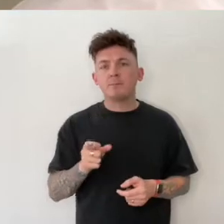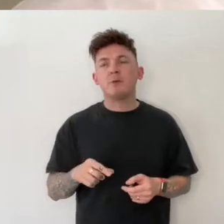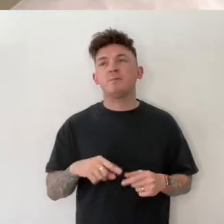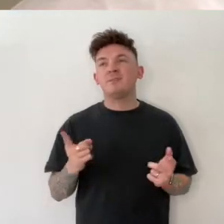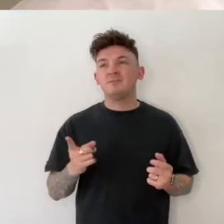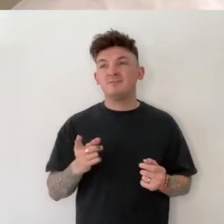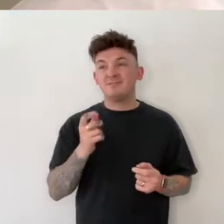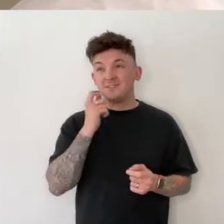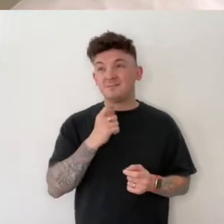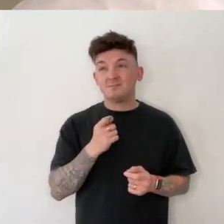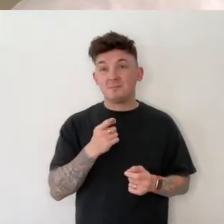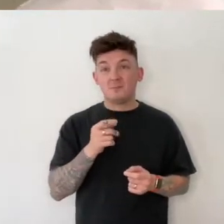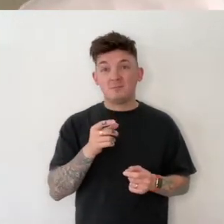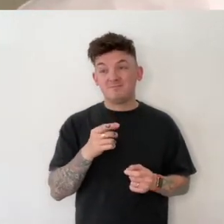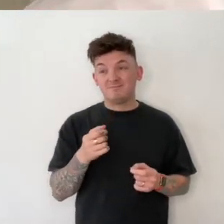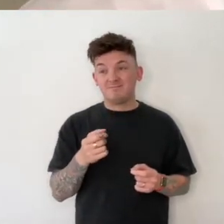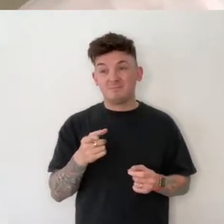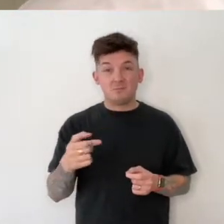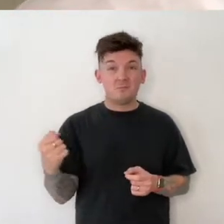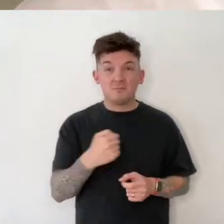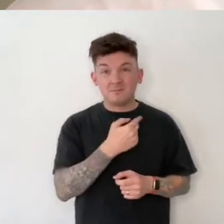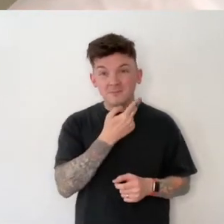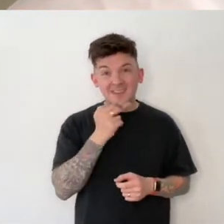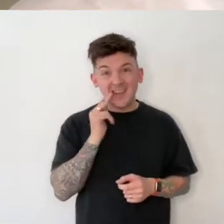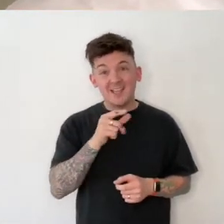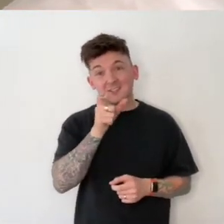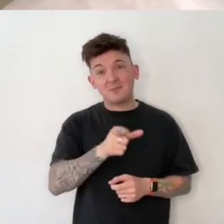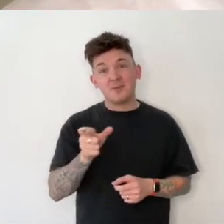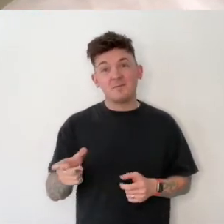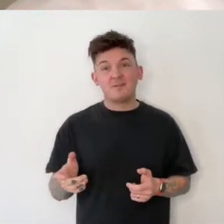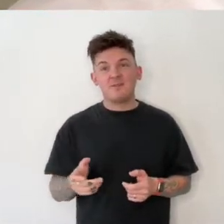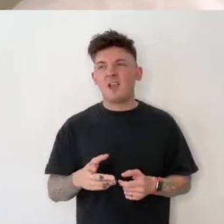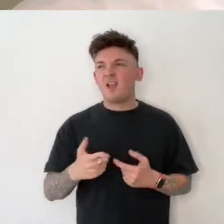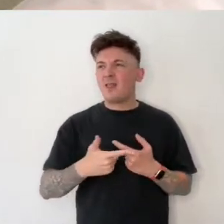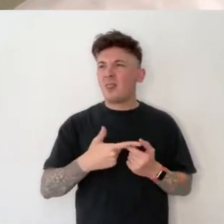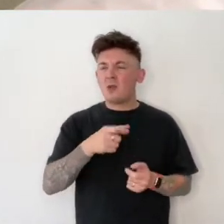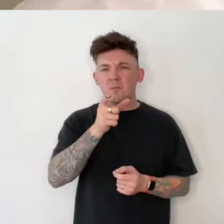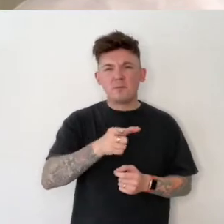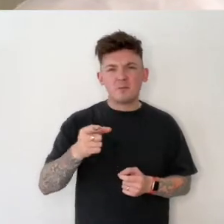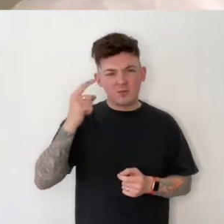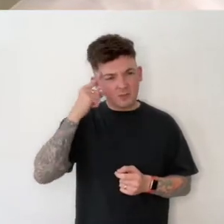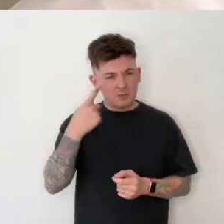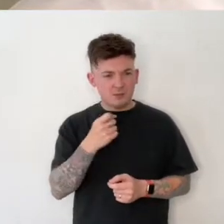be nice to people! you know people feel that they have a right to make past comment or